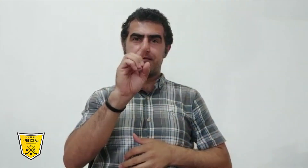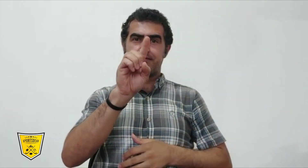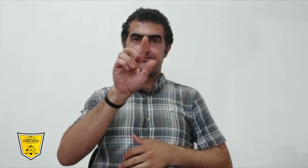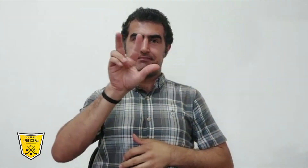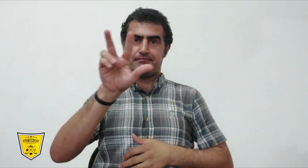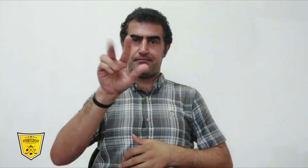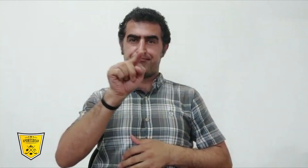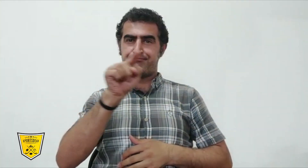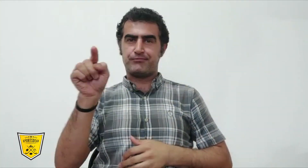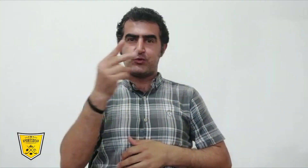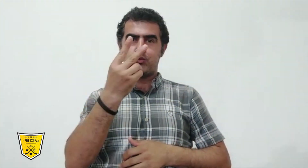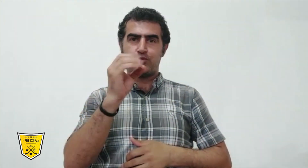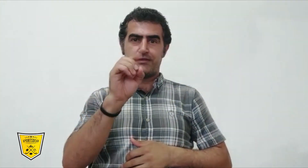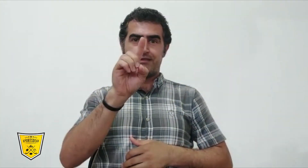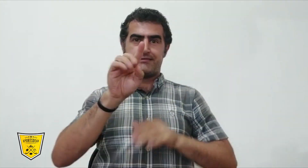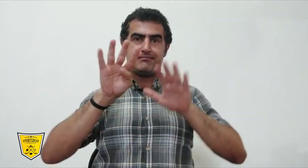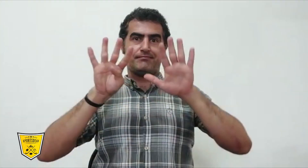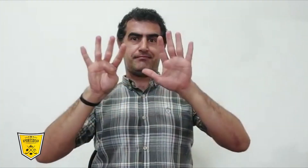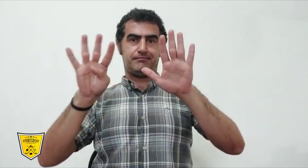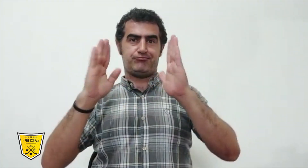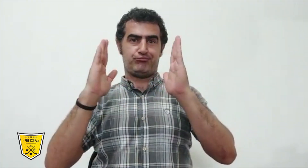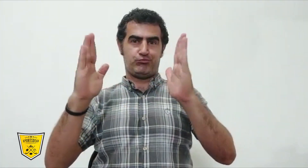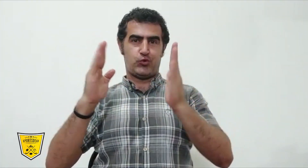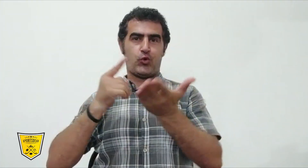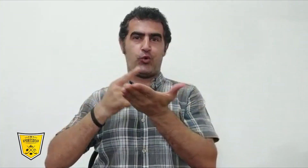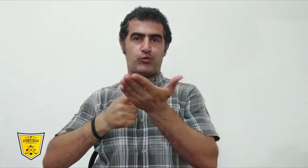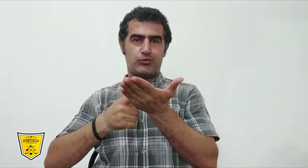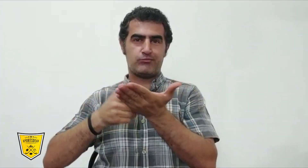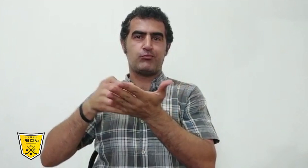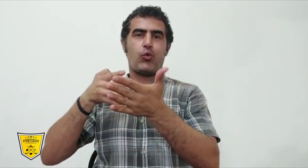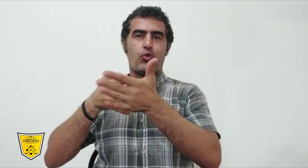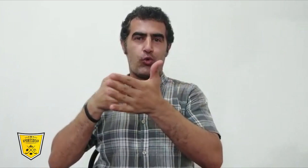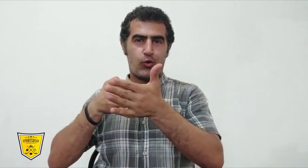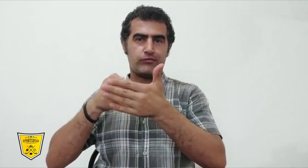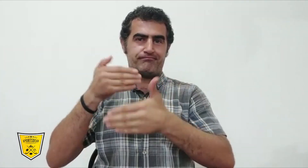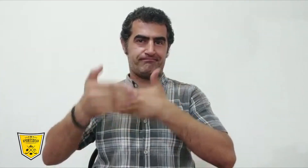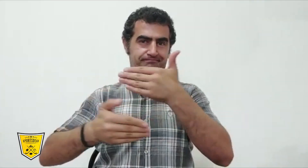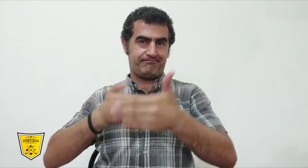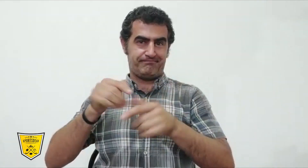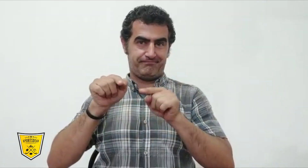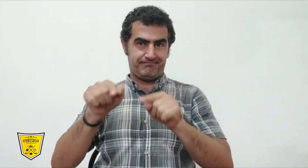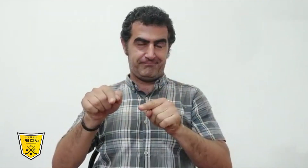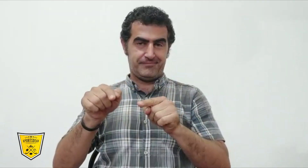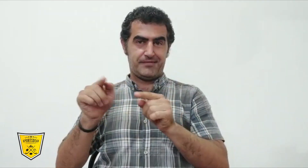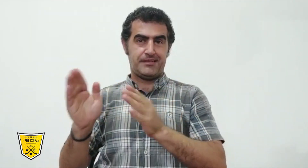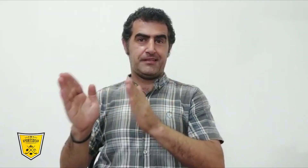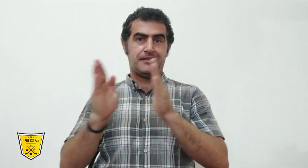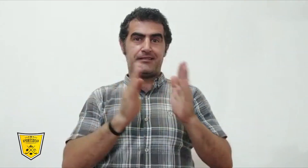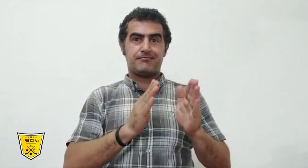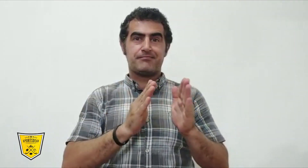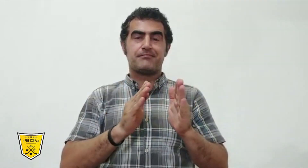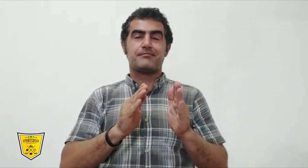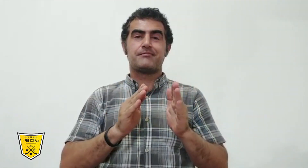in Lausanne from 28-29 November. The governance topic implies